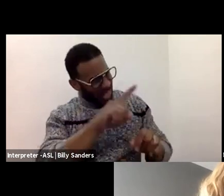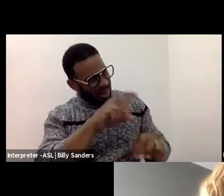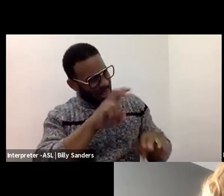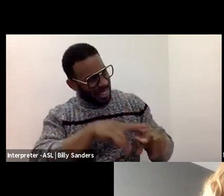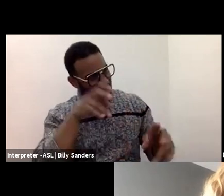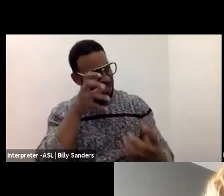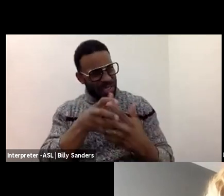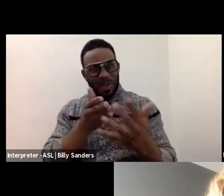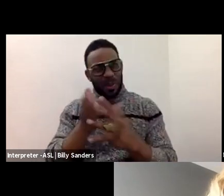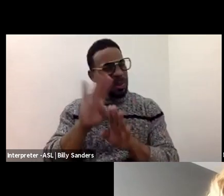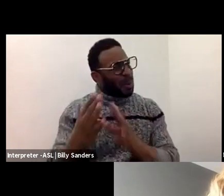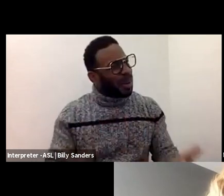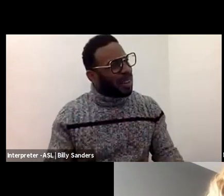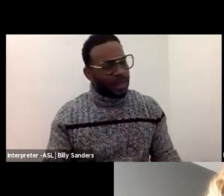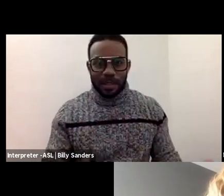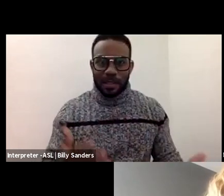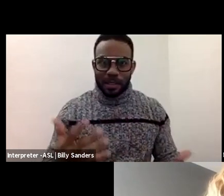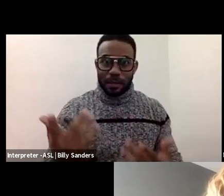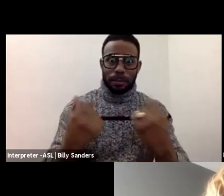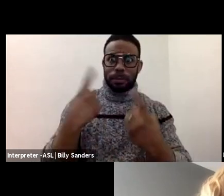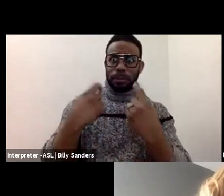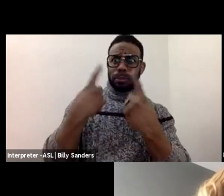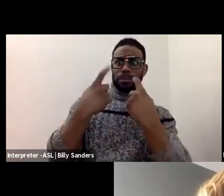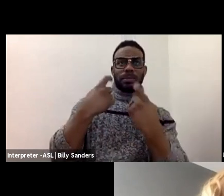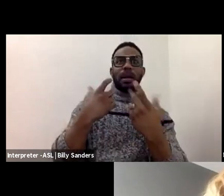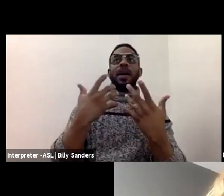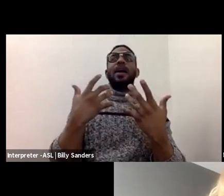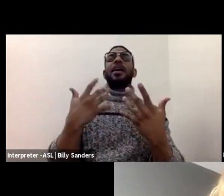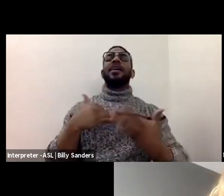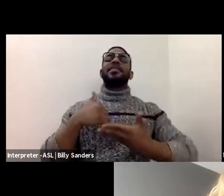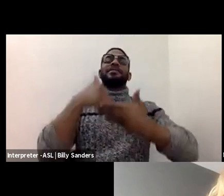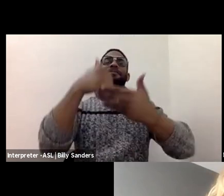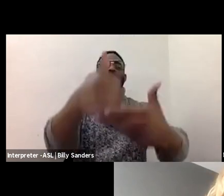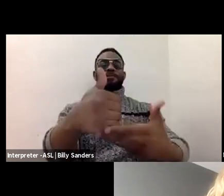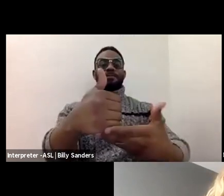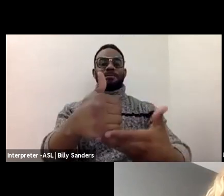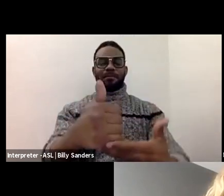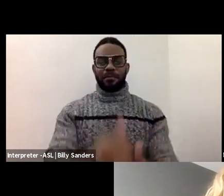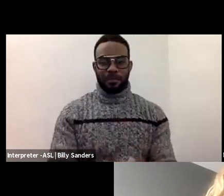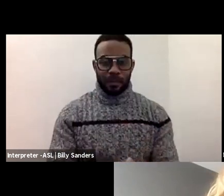through the door? And what I would say is I would say that while they try to do the